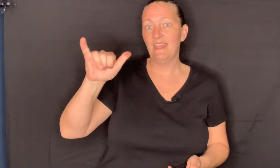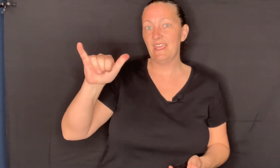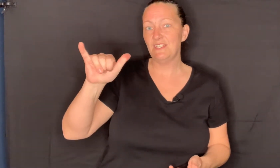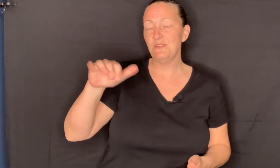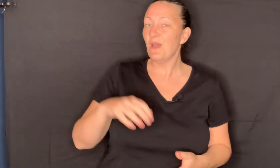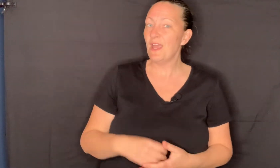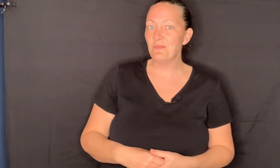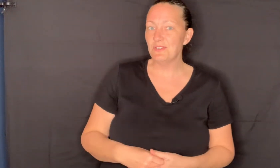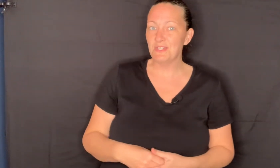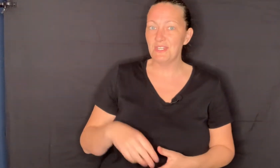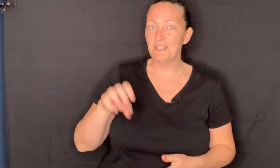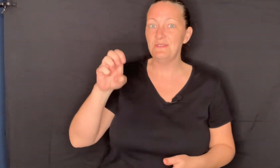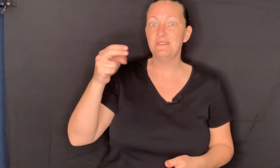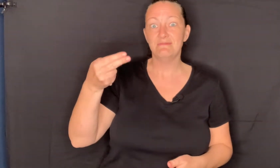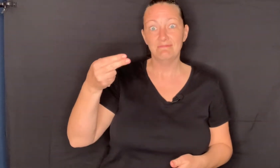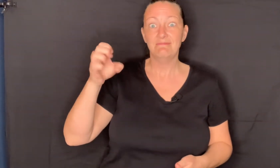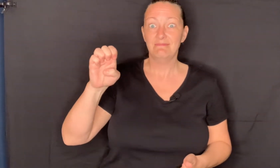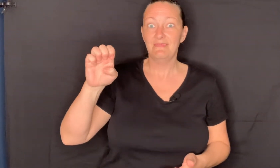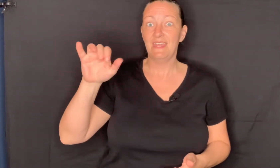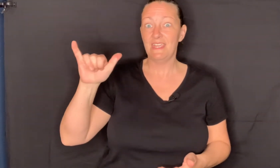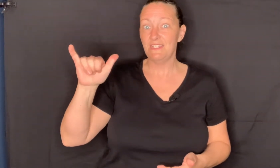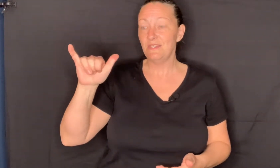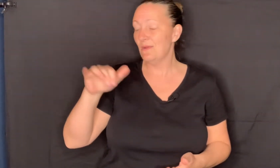Hey hey we are just going to spell HEY.